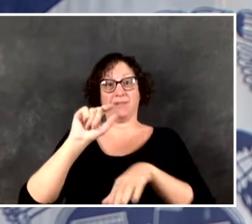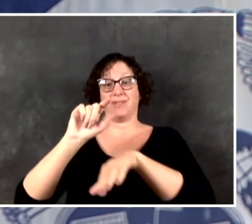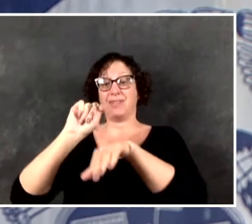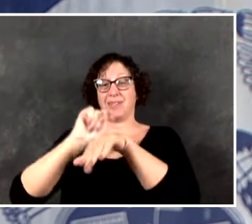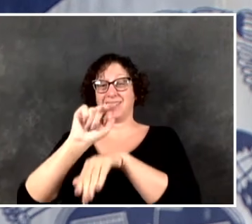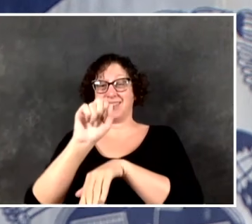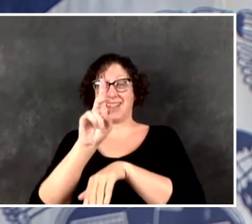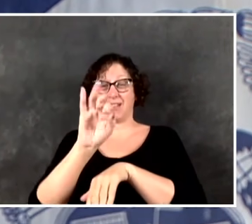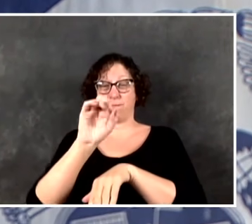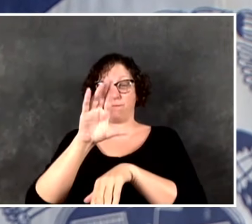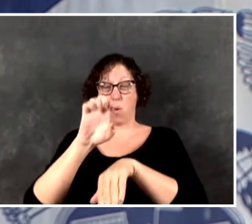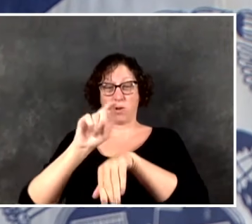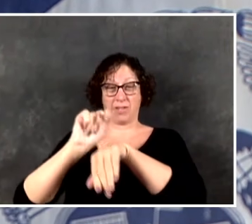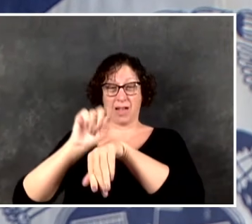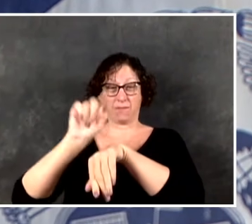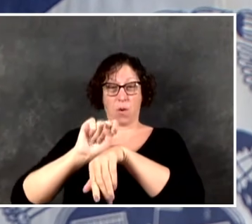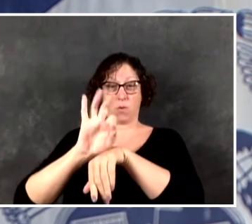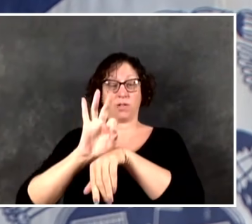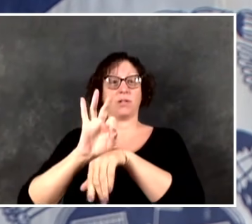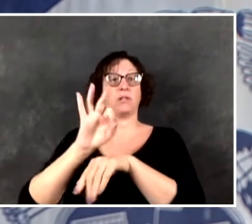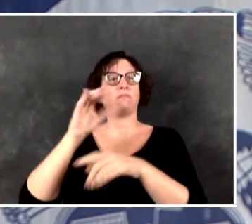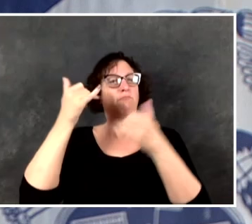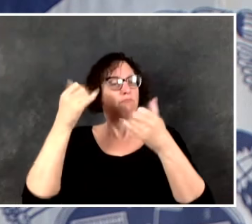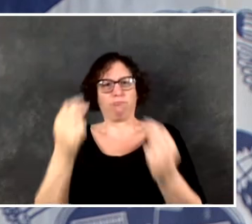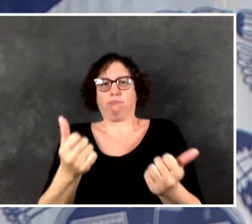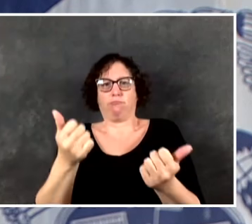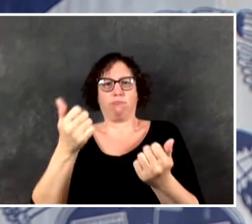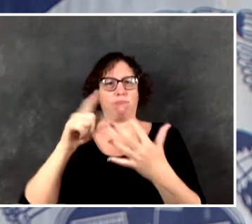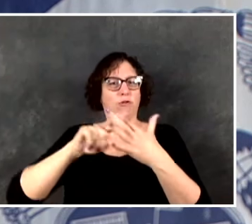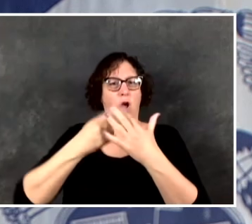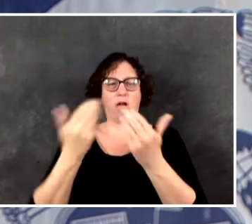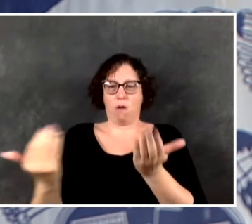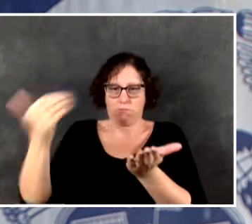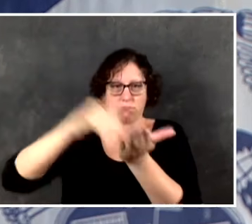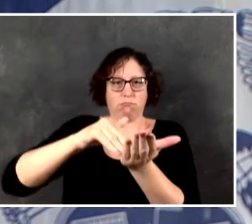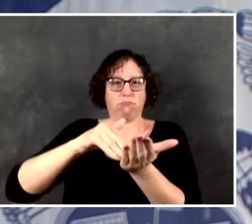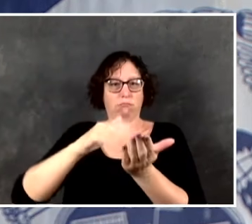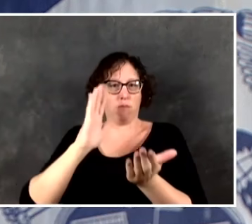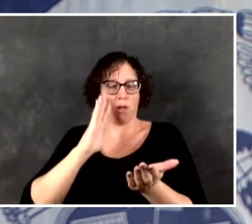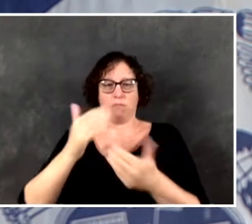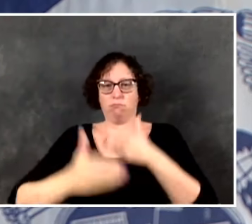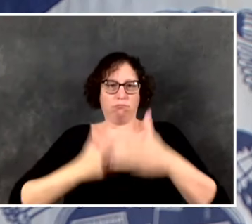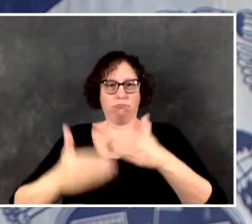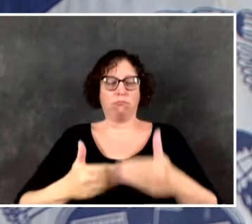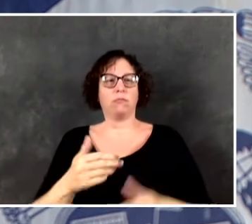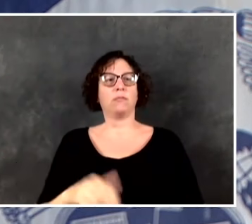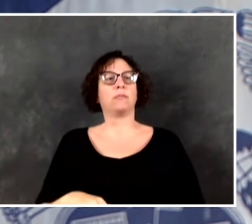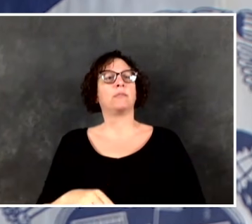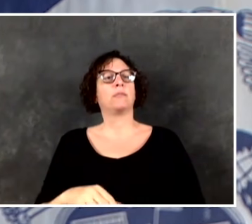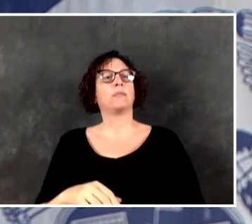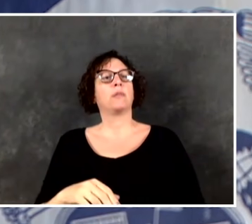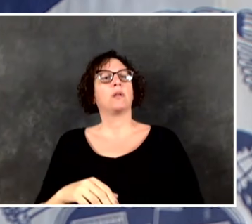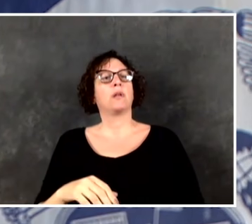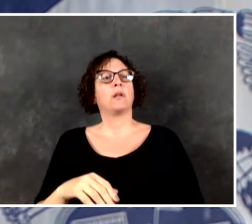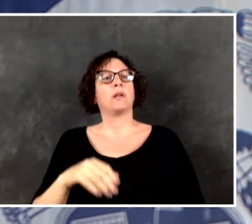MUCH ABOUT WHAT WHAE VE TO DO TO RESTART AND ABSOLUTELY TRANSPORTATION